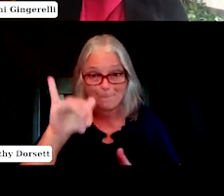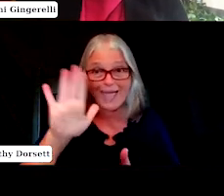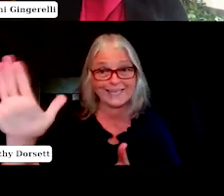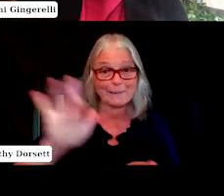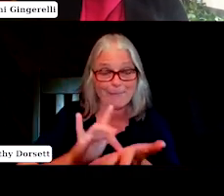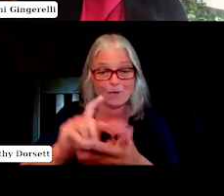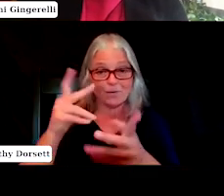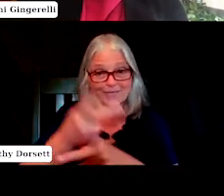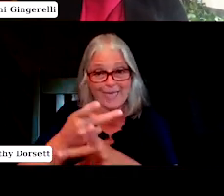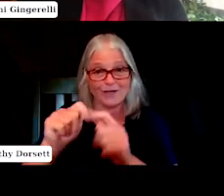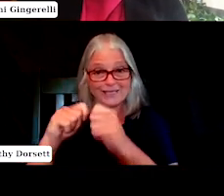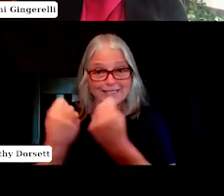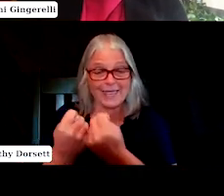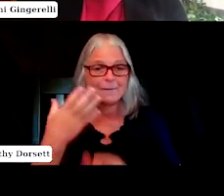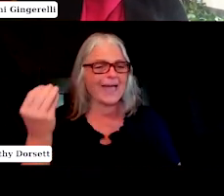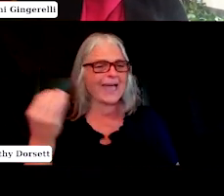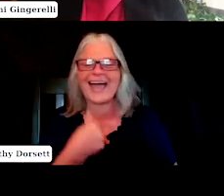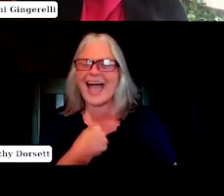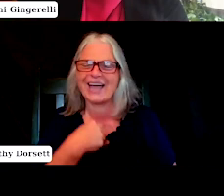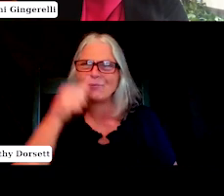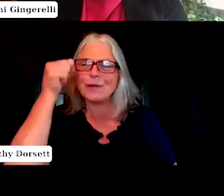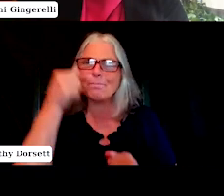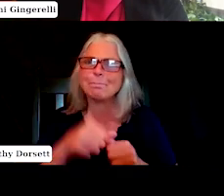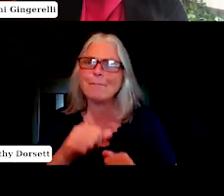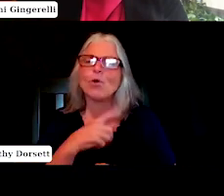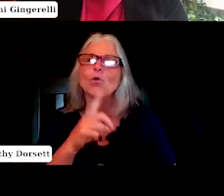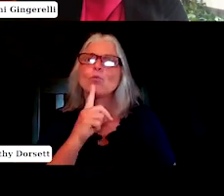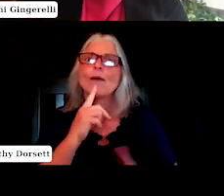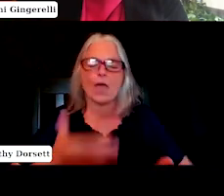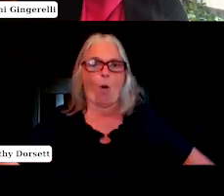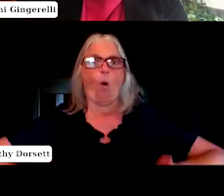And I just remember being really overwhelmed.